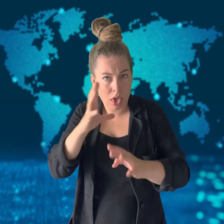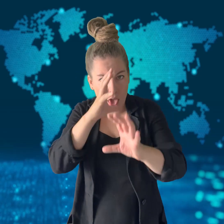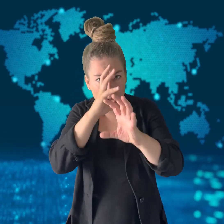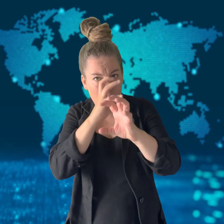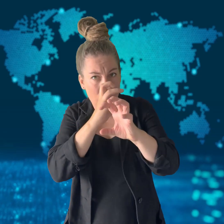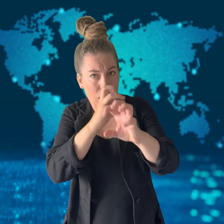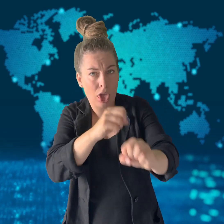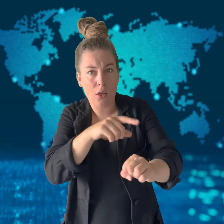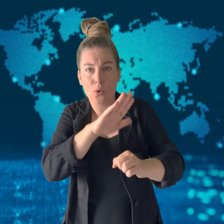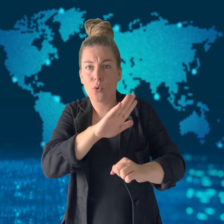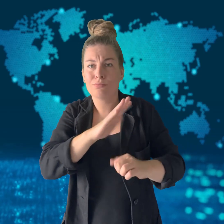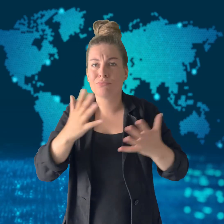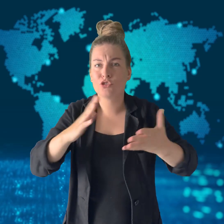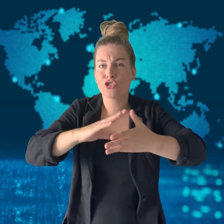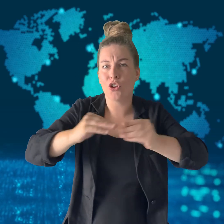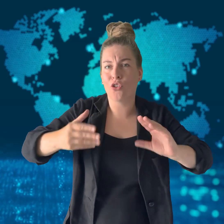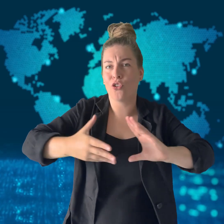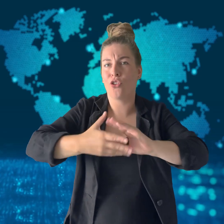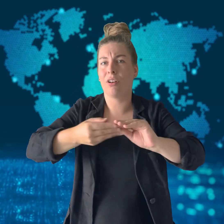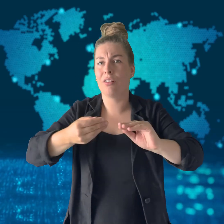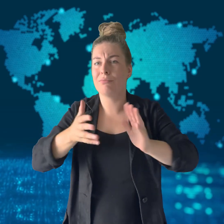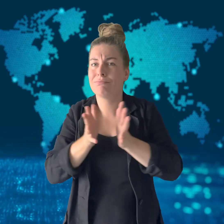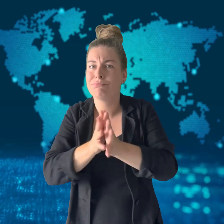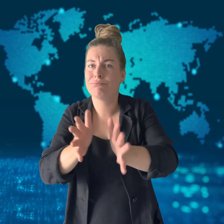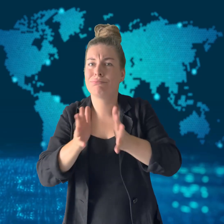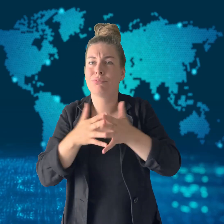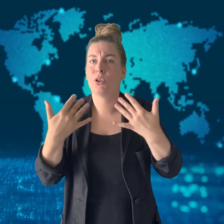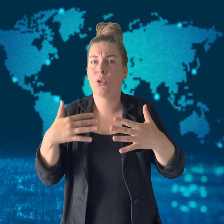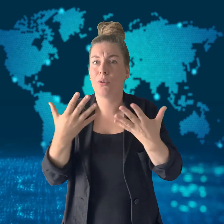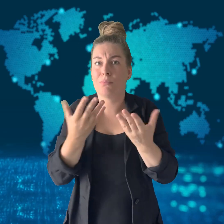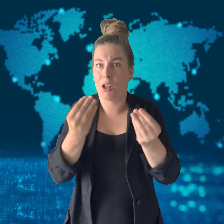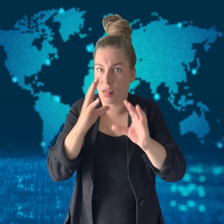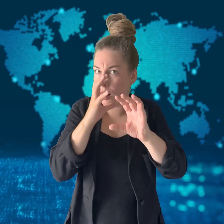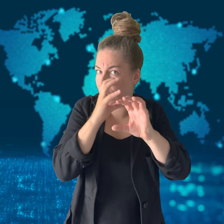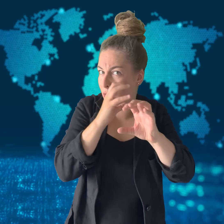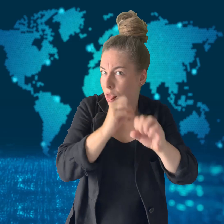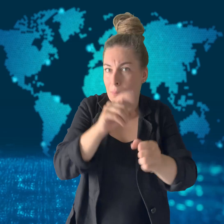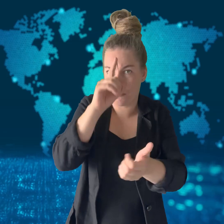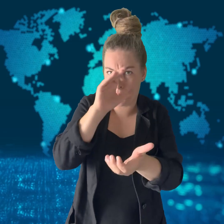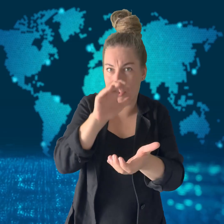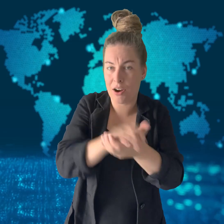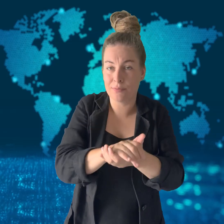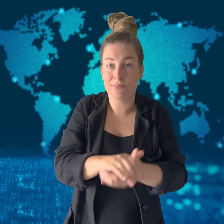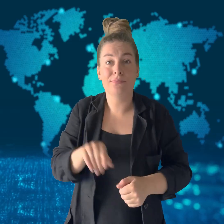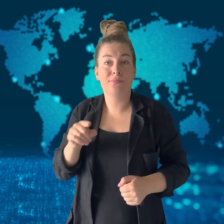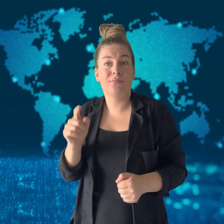The women were attracted to Torres after hearing her story.